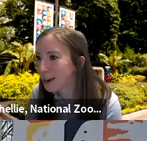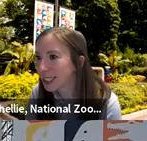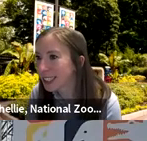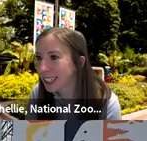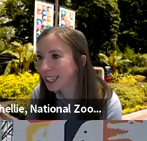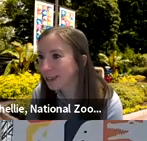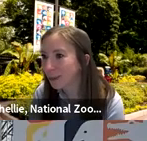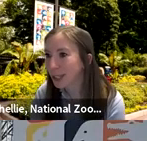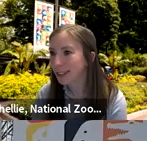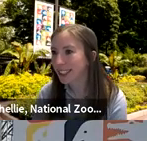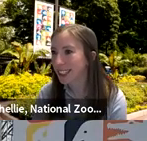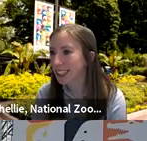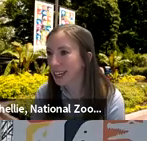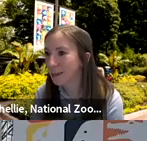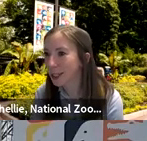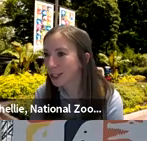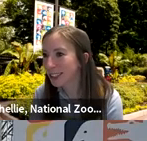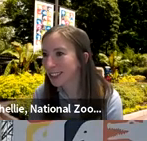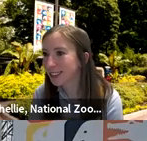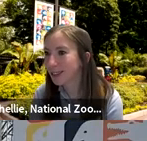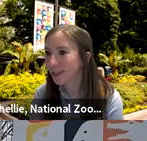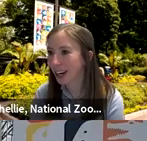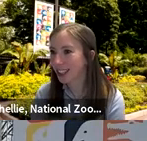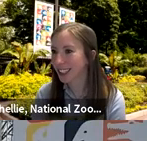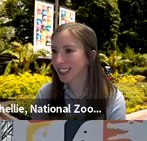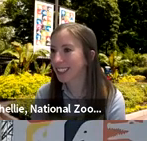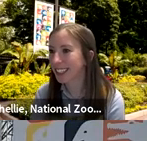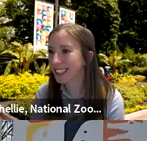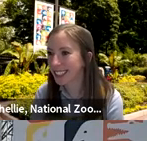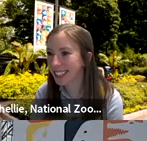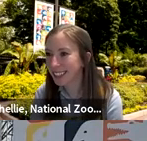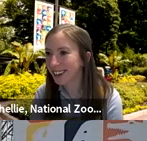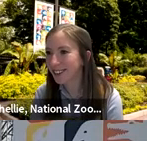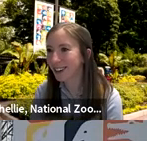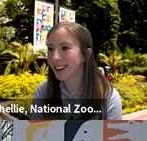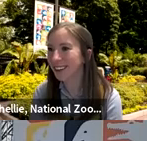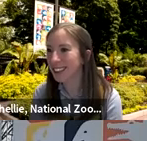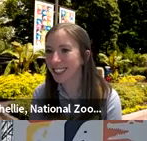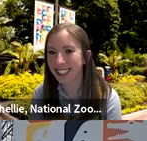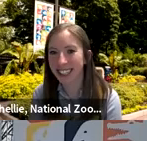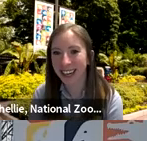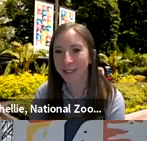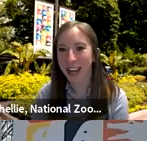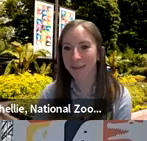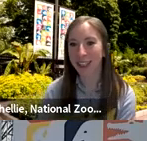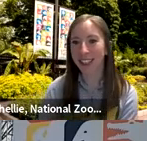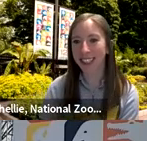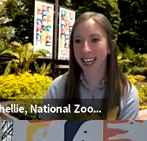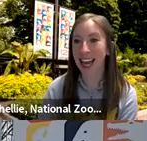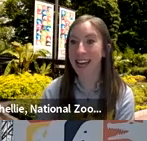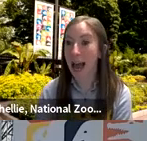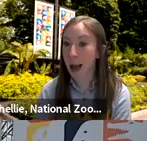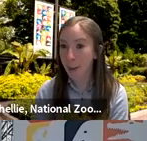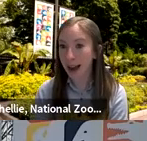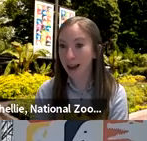Miss E from Houston Elementary School in Washington DC, local, love to see it! We have Melissa and